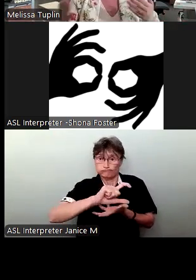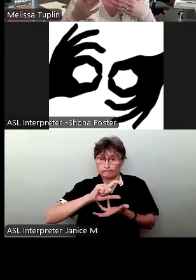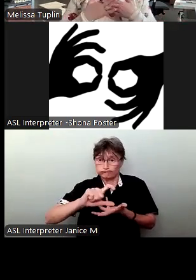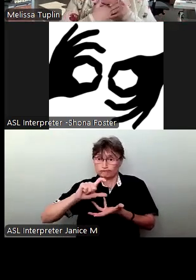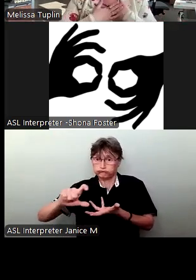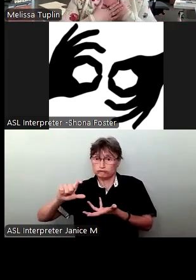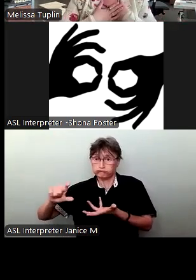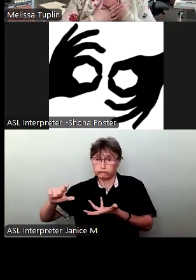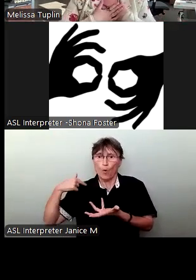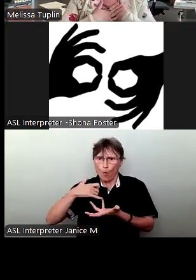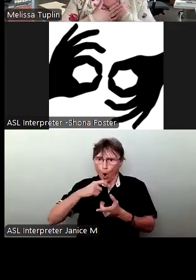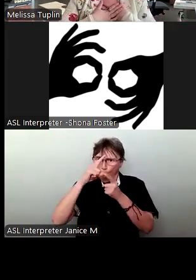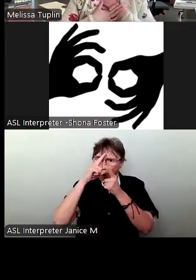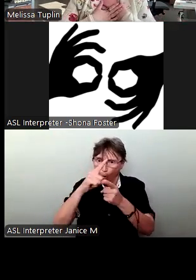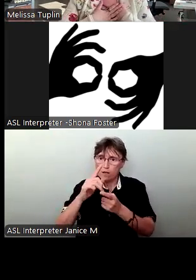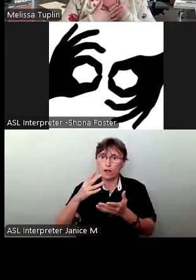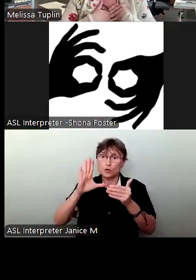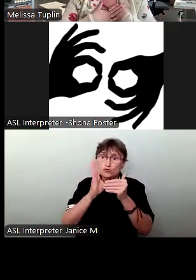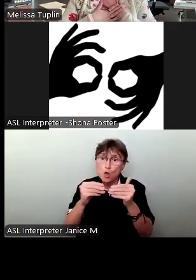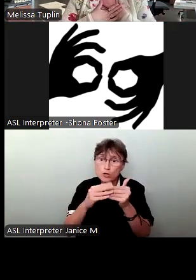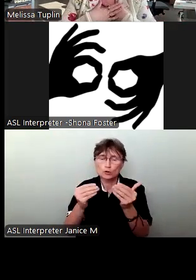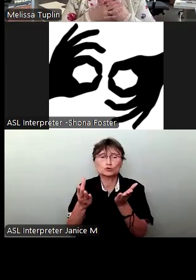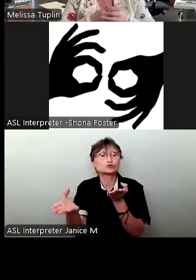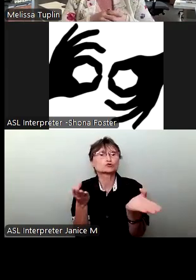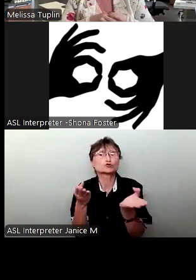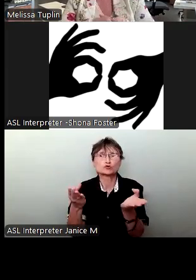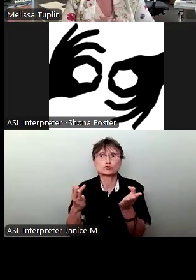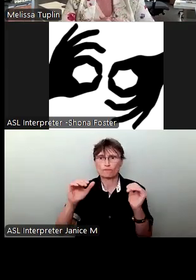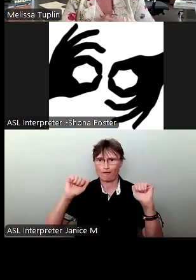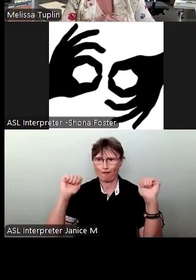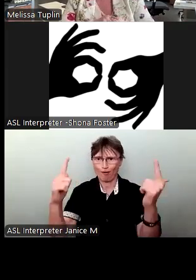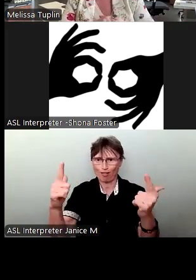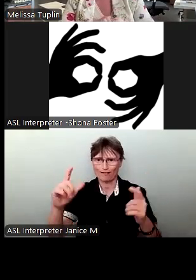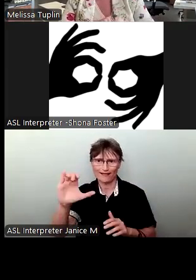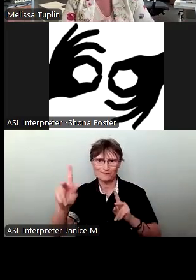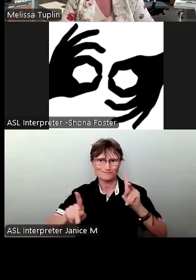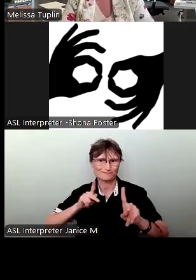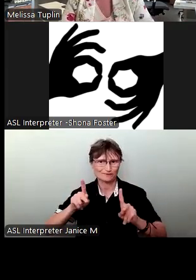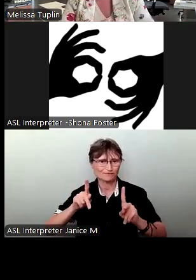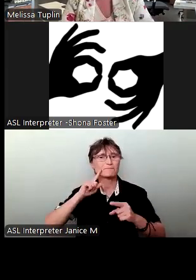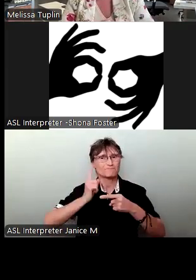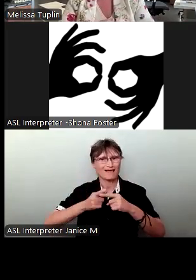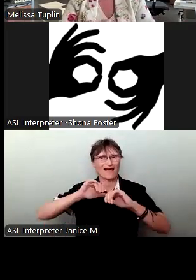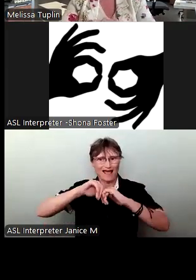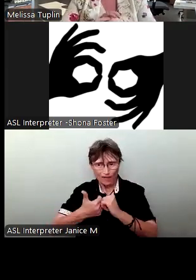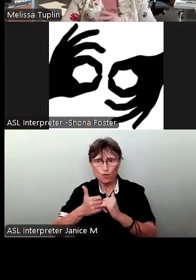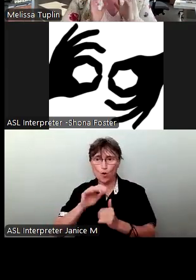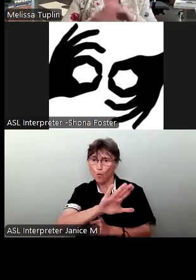we are encouraging the organizations we fund to consider how their own work contributes to that.